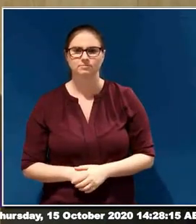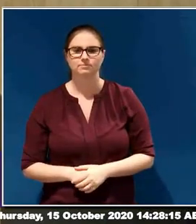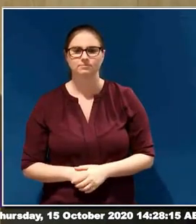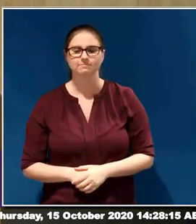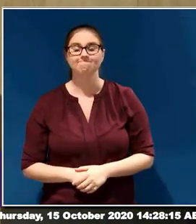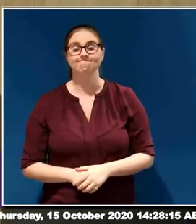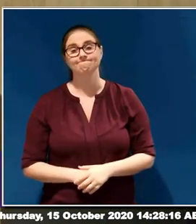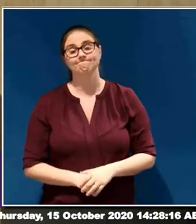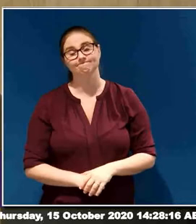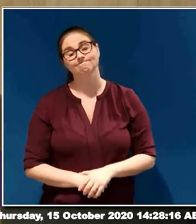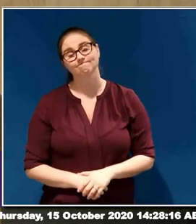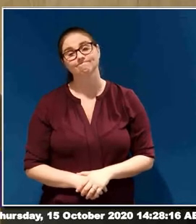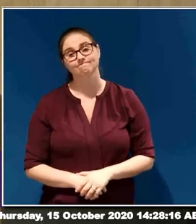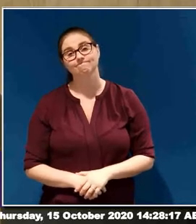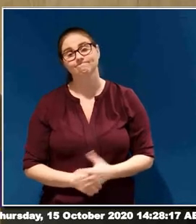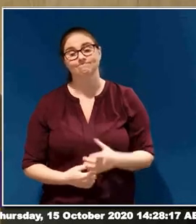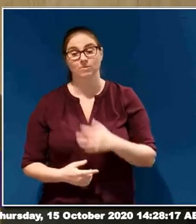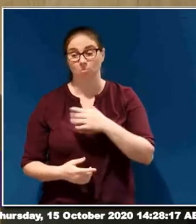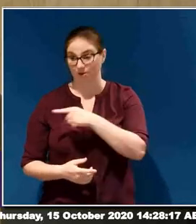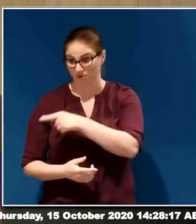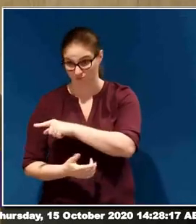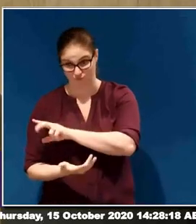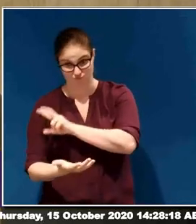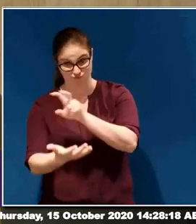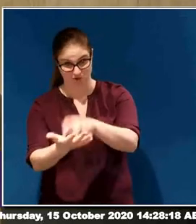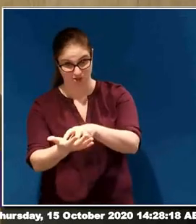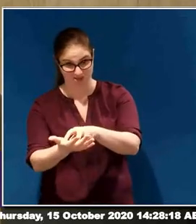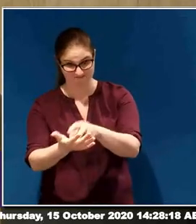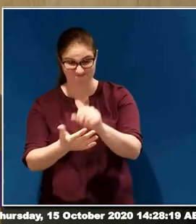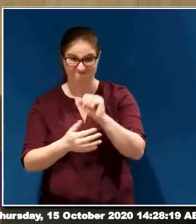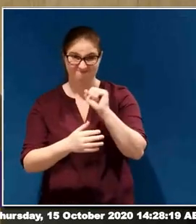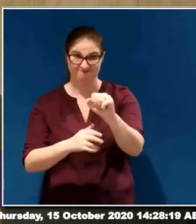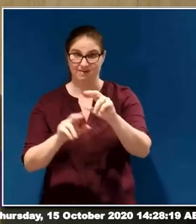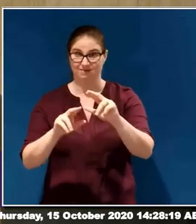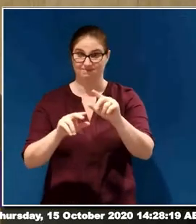as a way of transitioning the student into a new environment